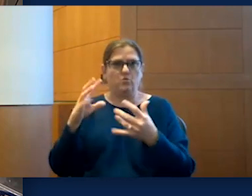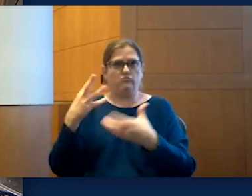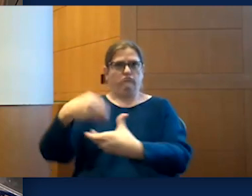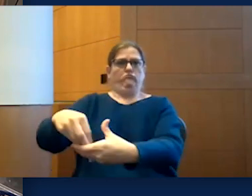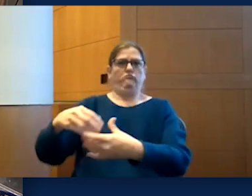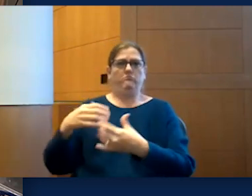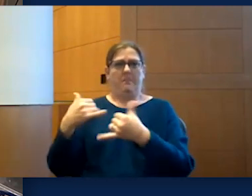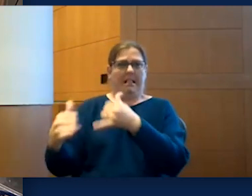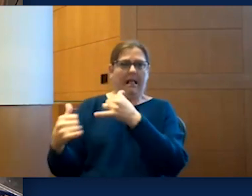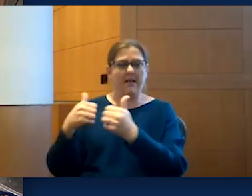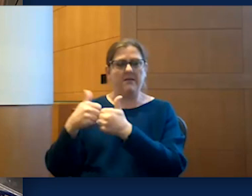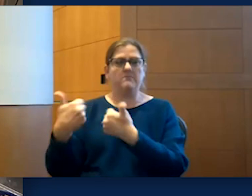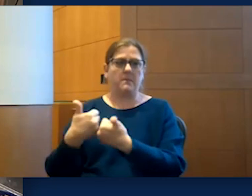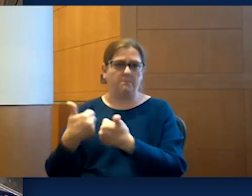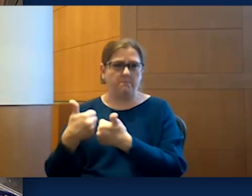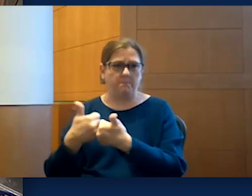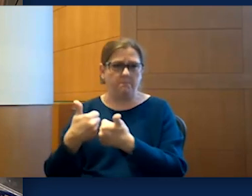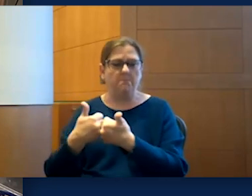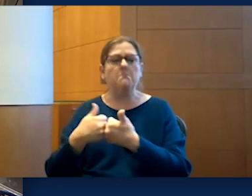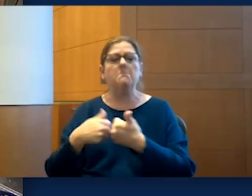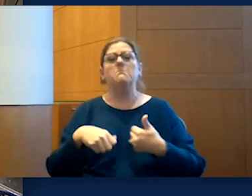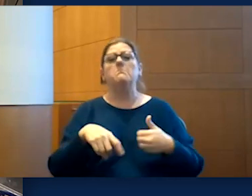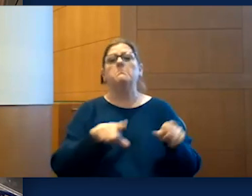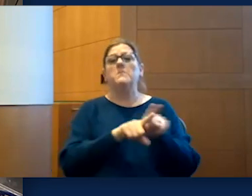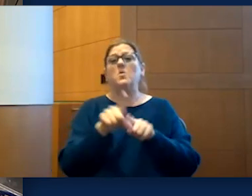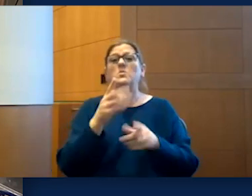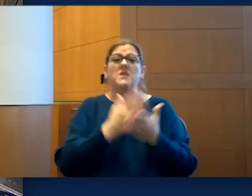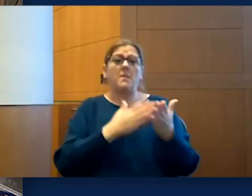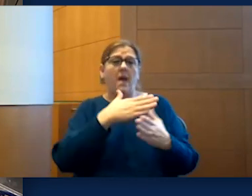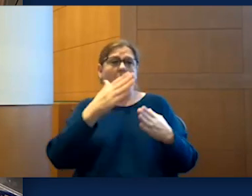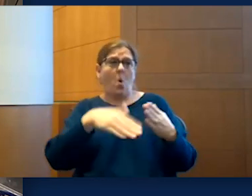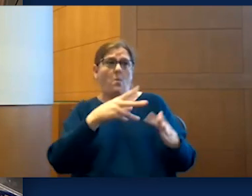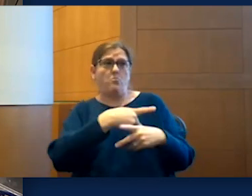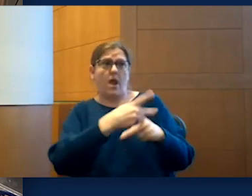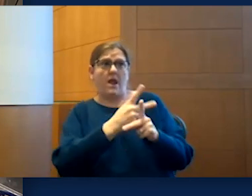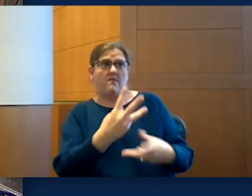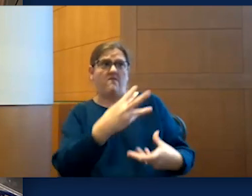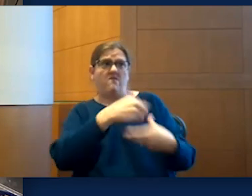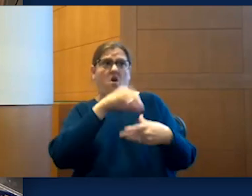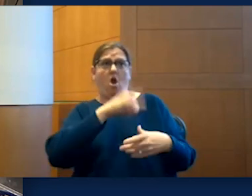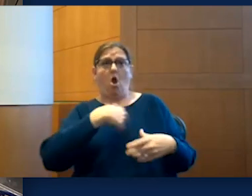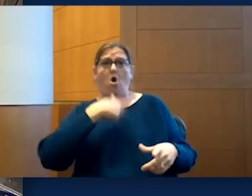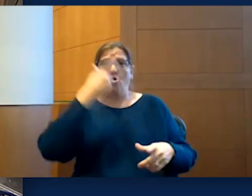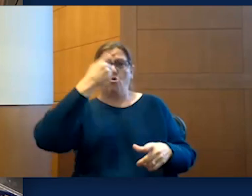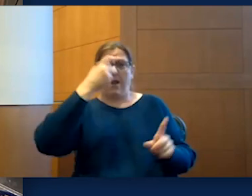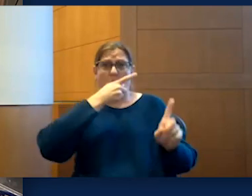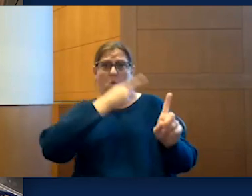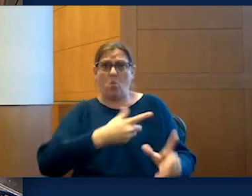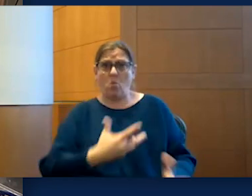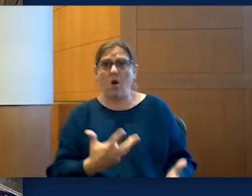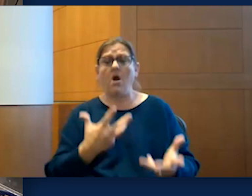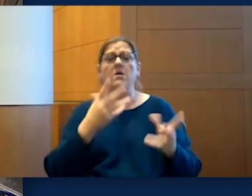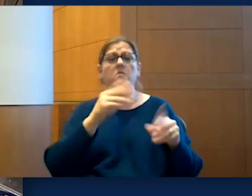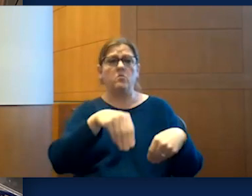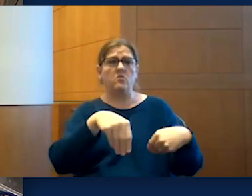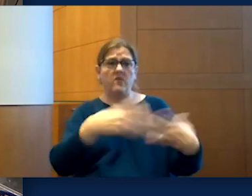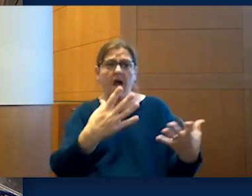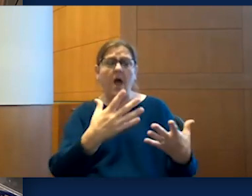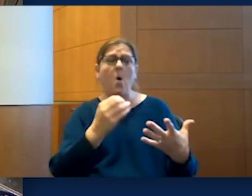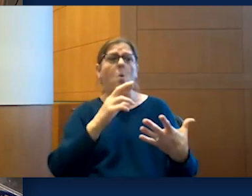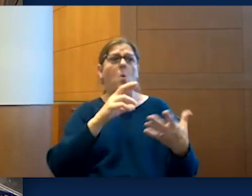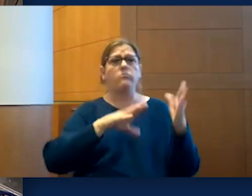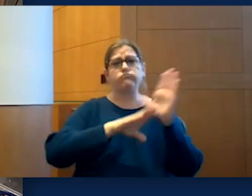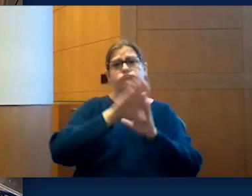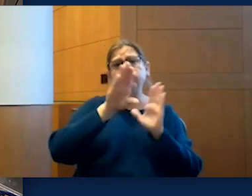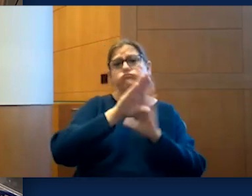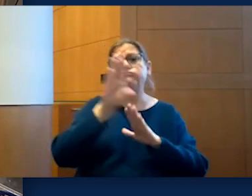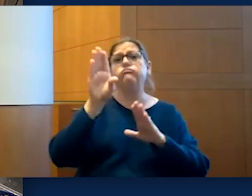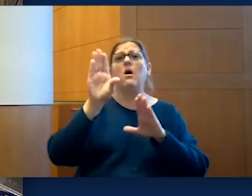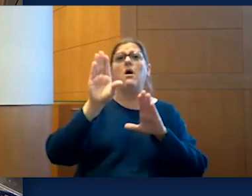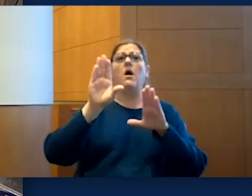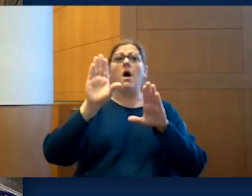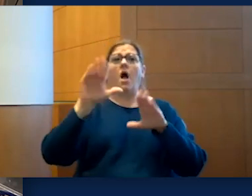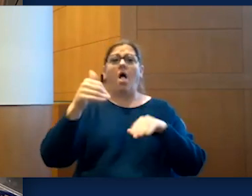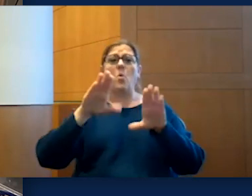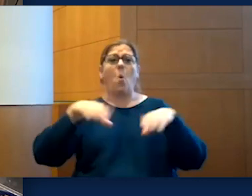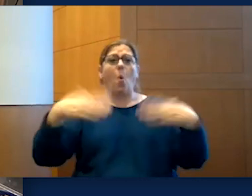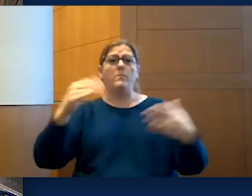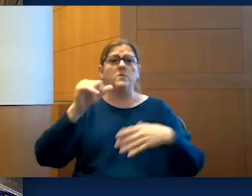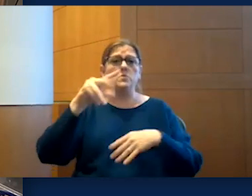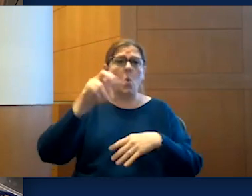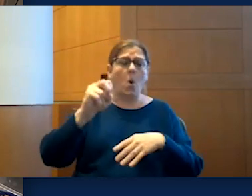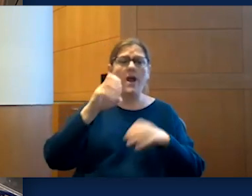And then some of our outcome products built into the grant goals is to come up with open source education content. So, that would be videos and social media posts, articles, and any of those things that could be available to the public.